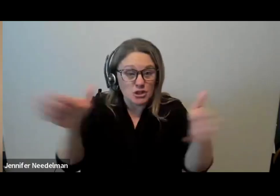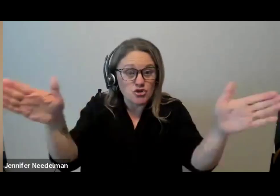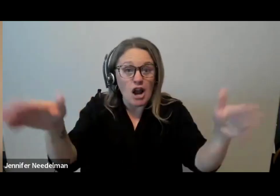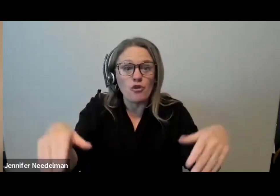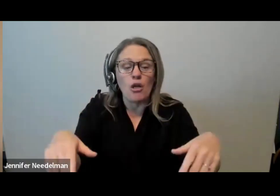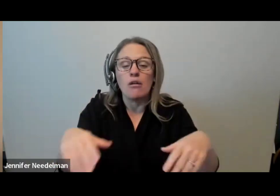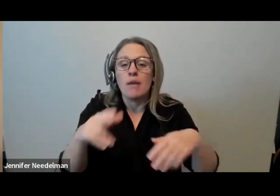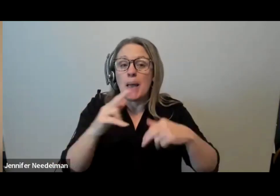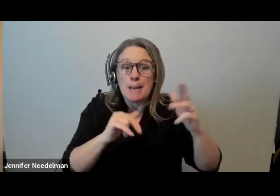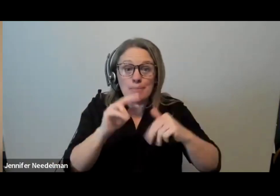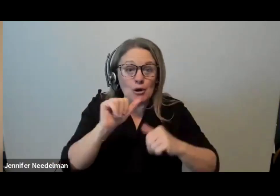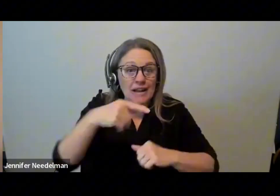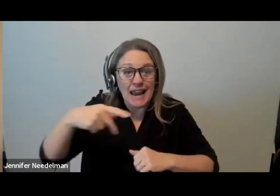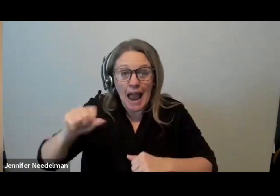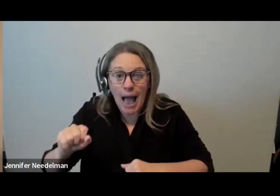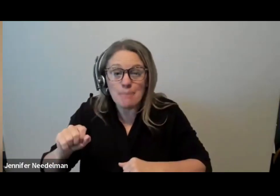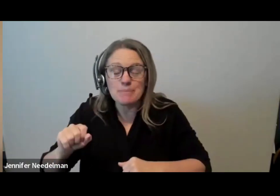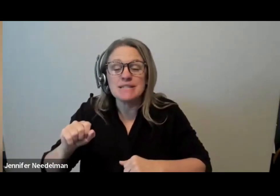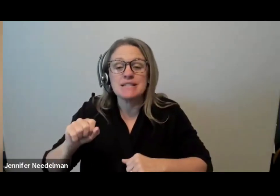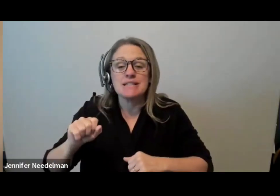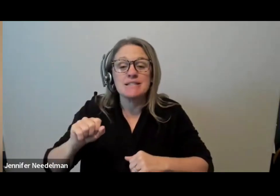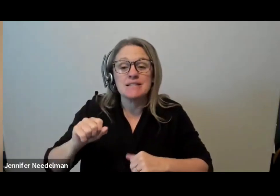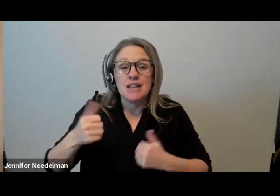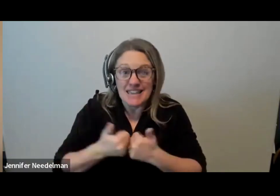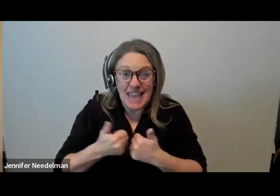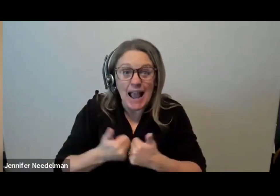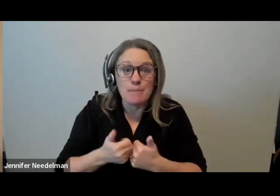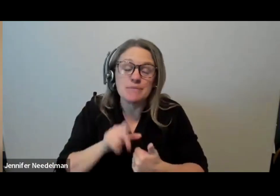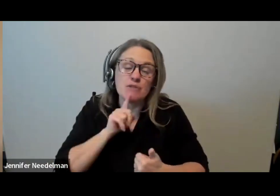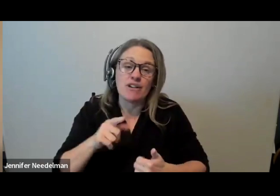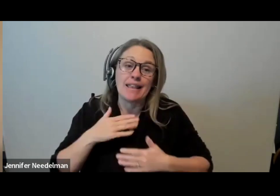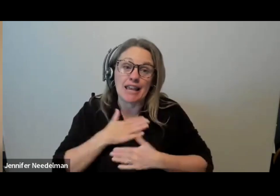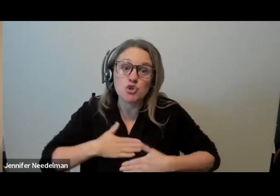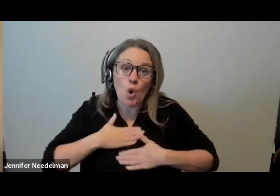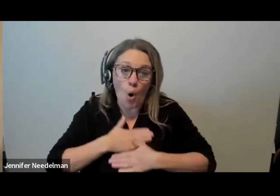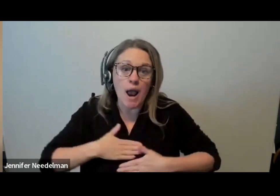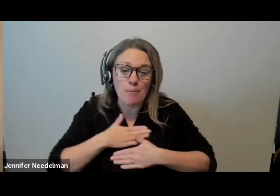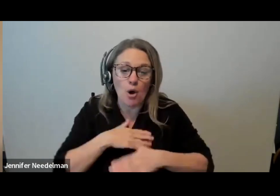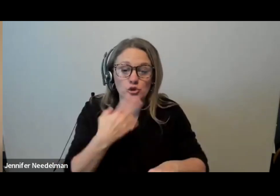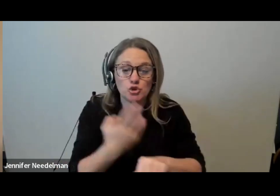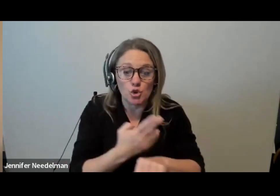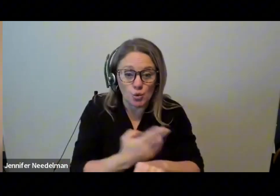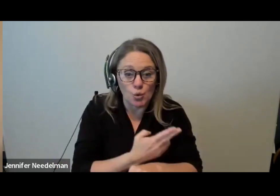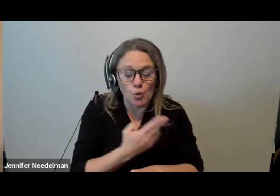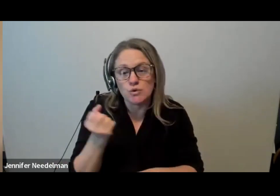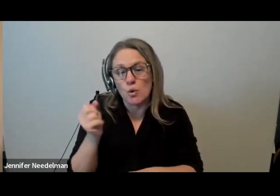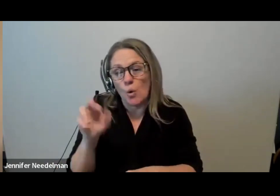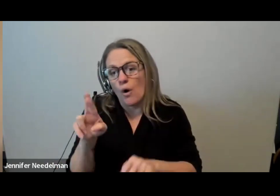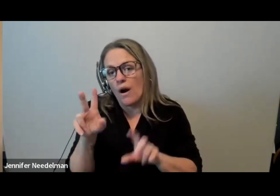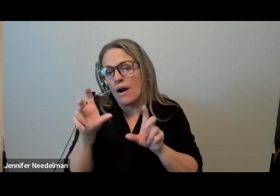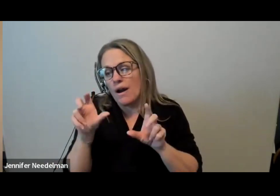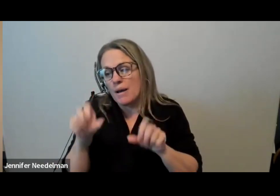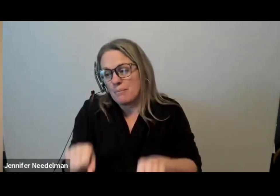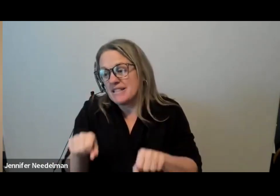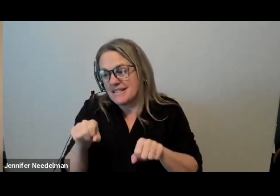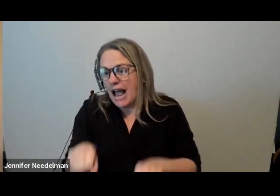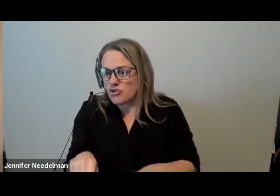or products that are really enjoyable to use or you know, potentially habit forming.